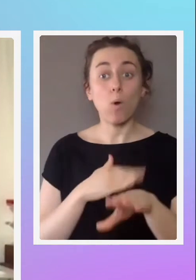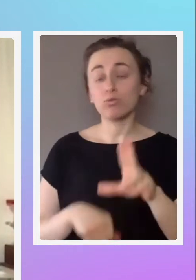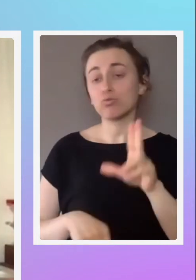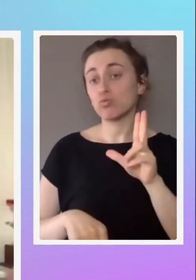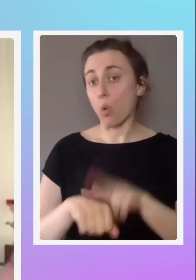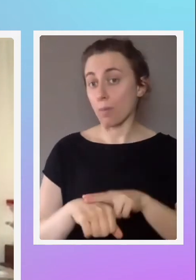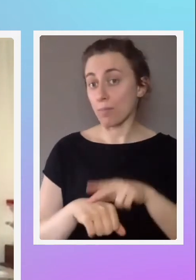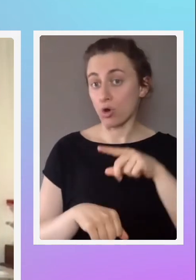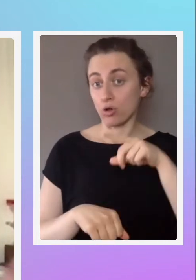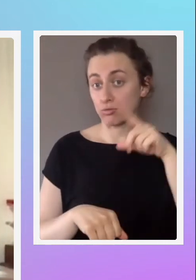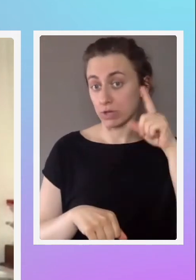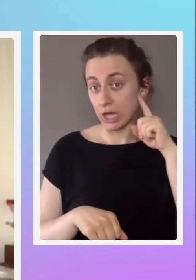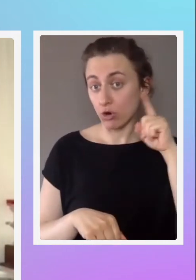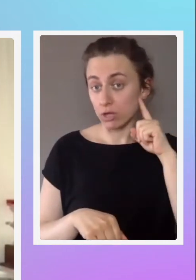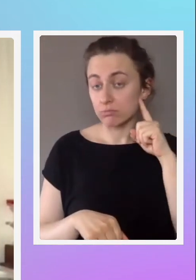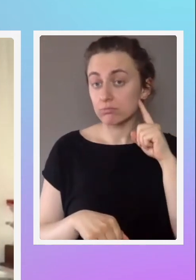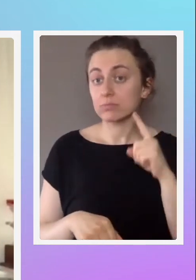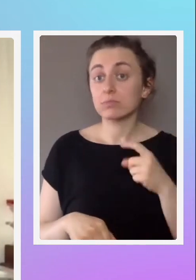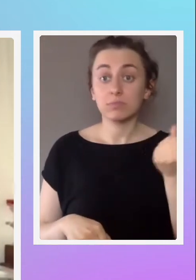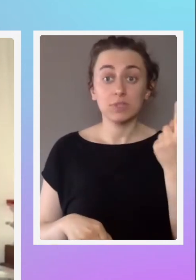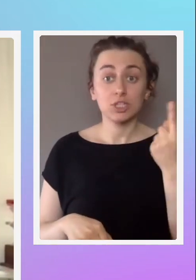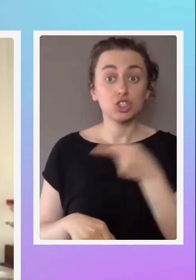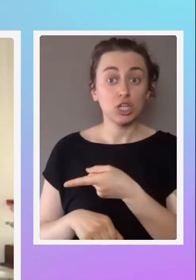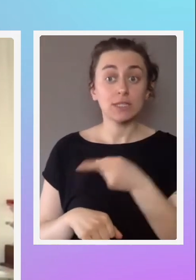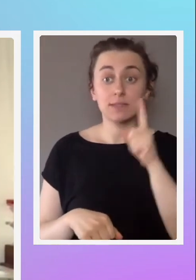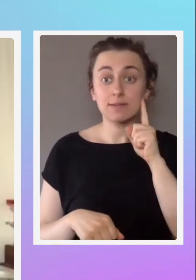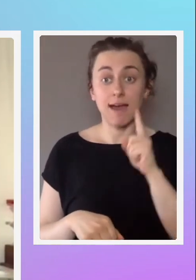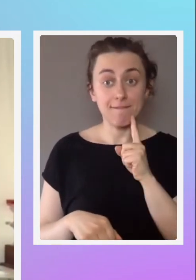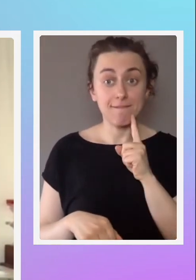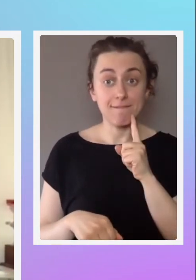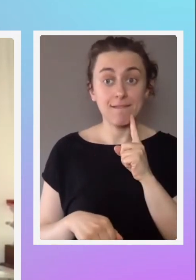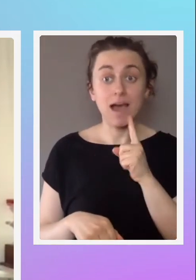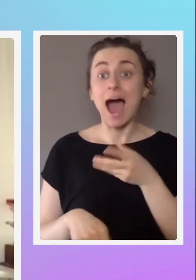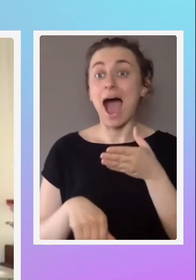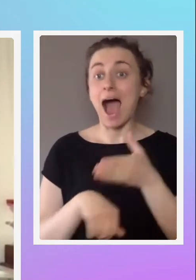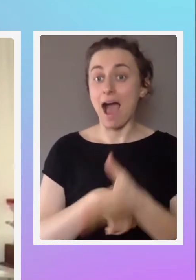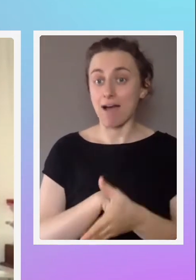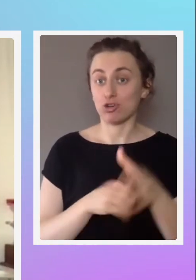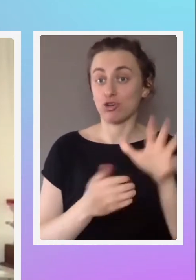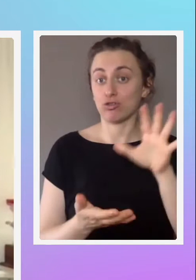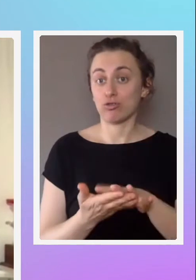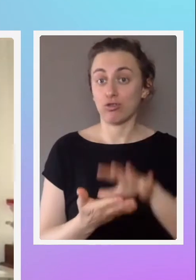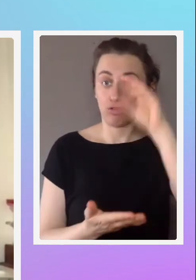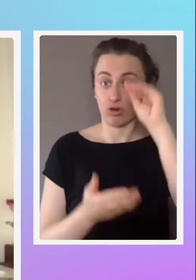that she's post lingually deaf. She lost her hearing when she was three,